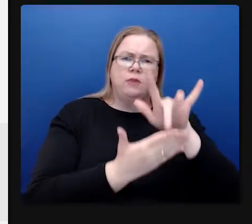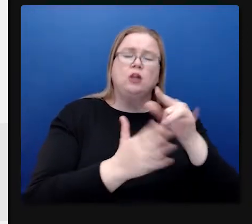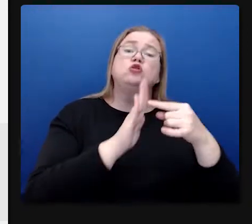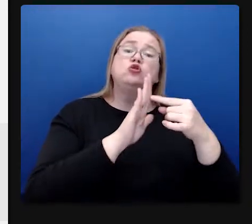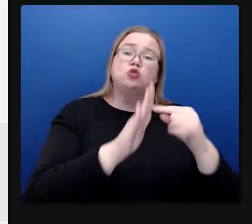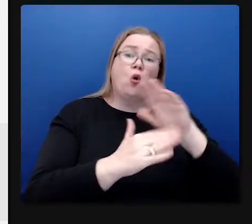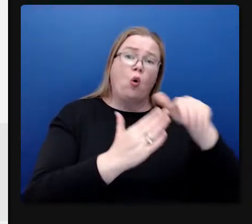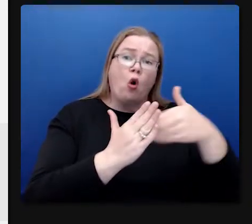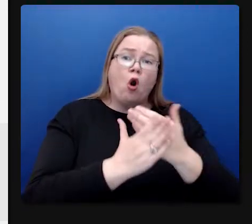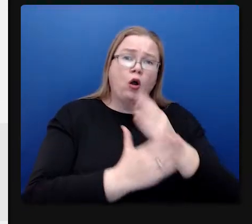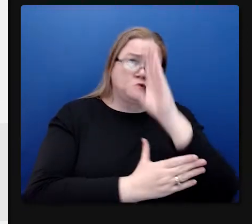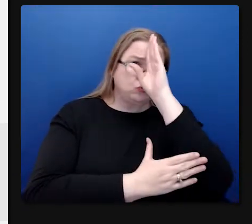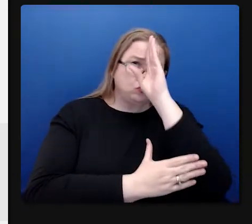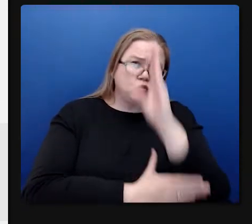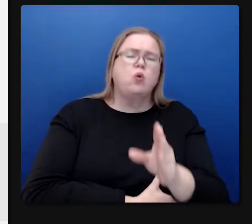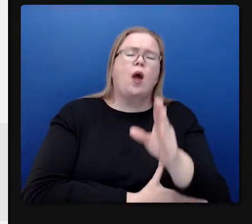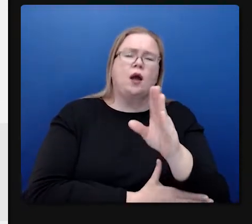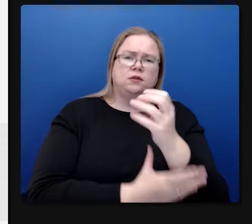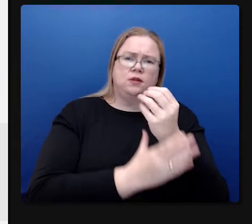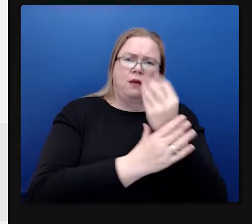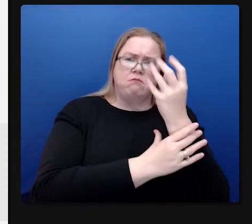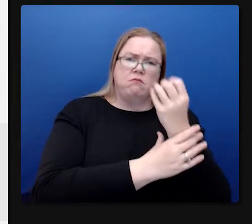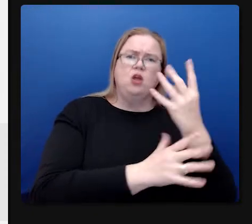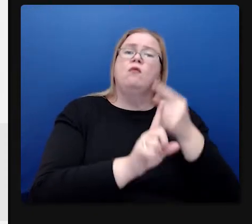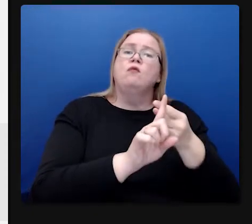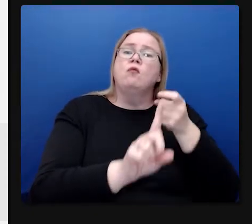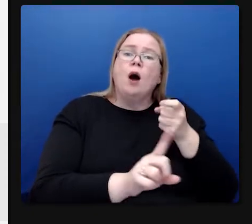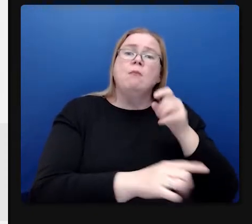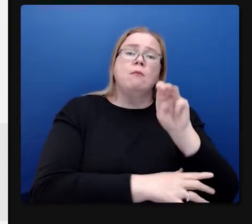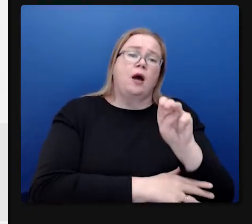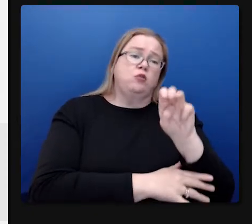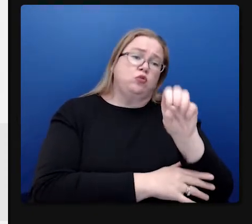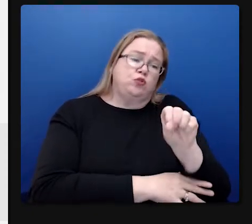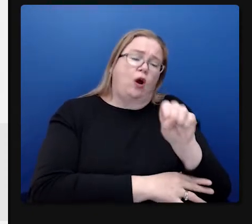illustrates all the direct emissions from Microsoft